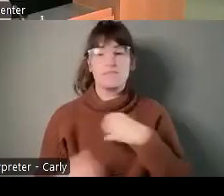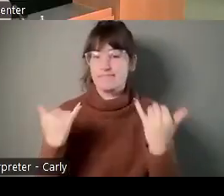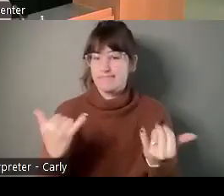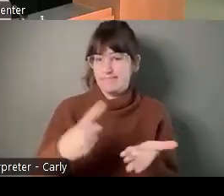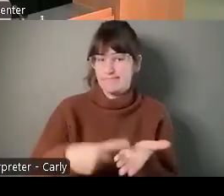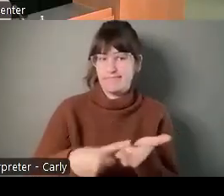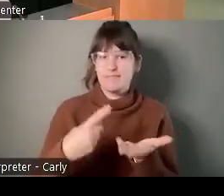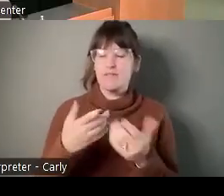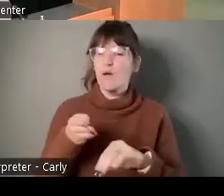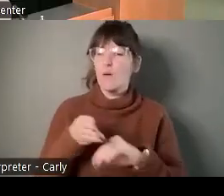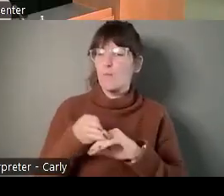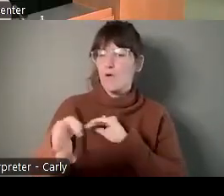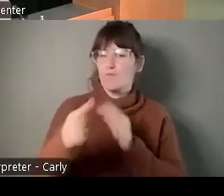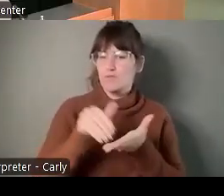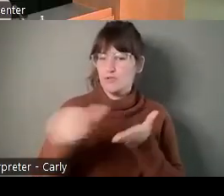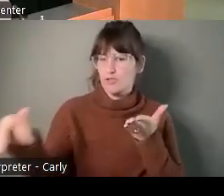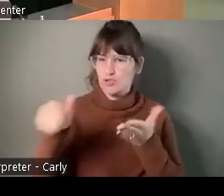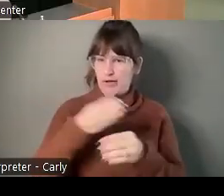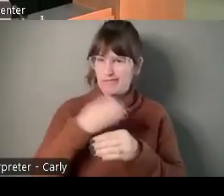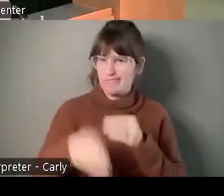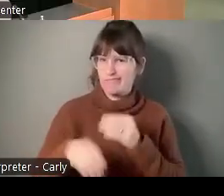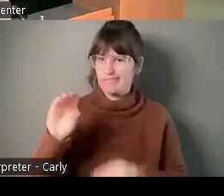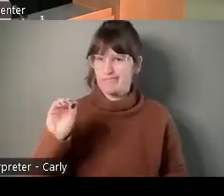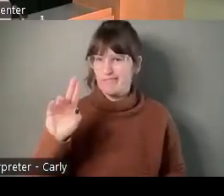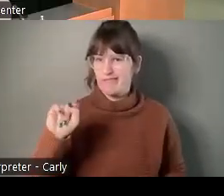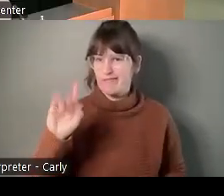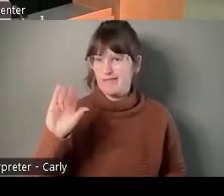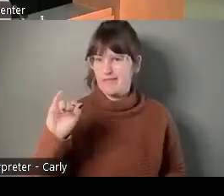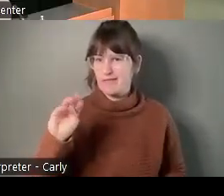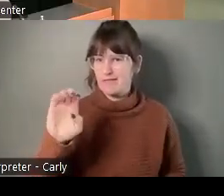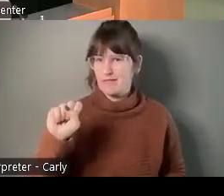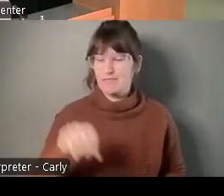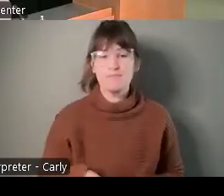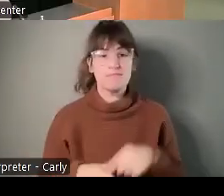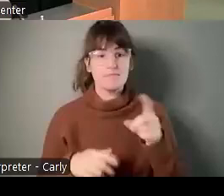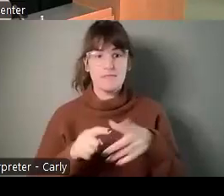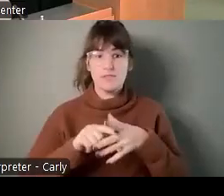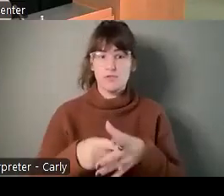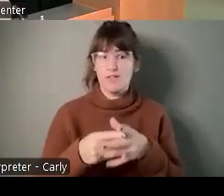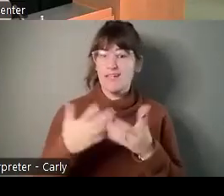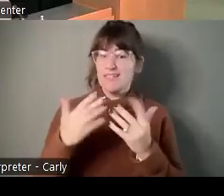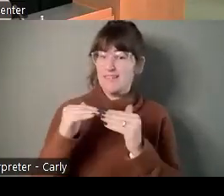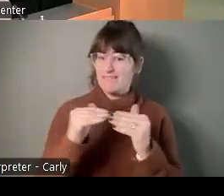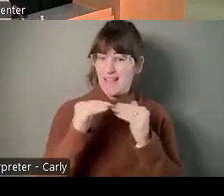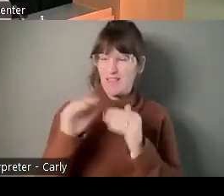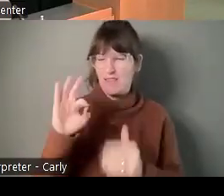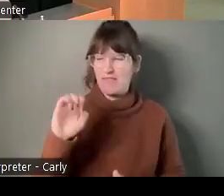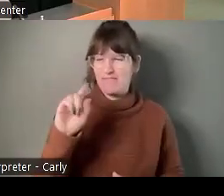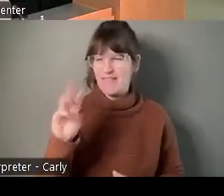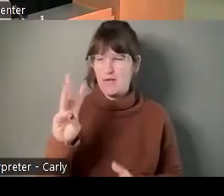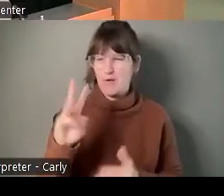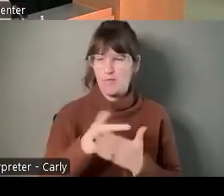post- discharge outcomes. Um this actually started as a fellow project um where uh we started doing